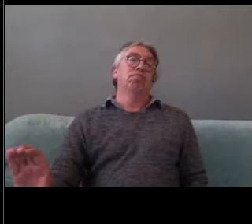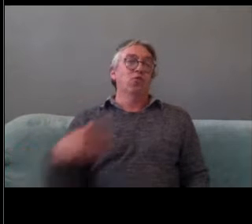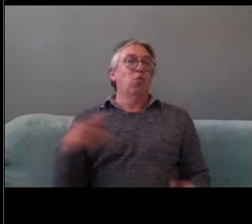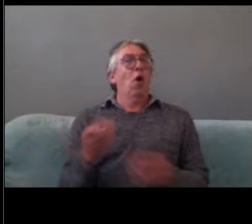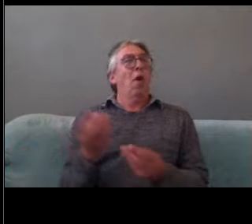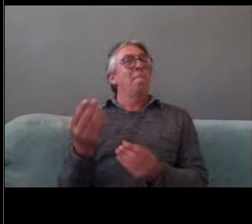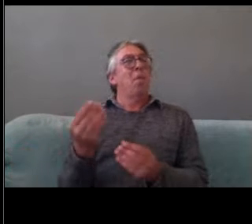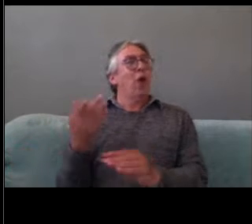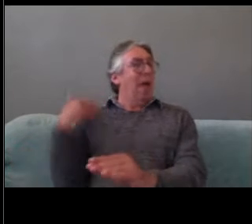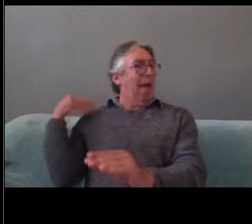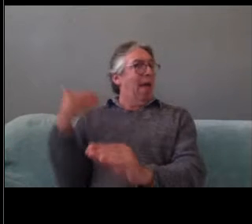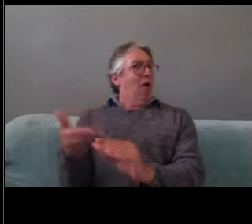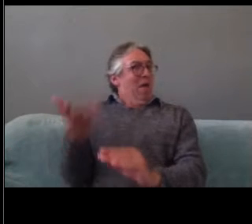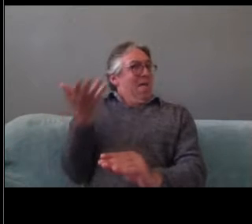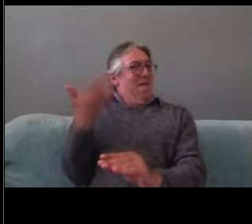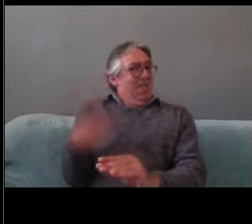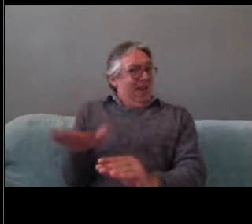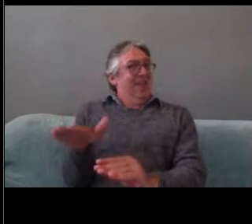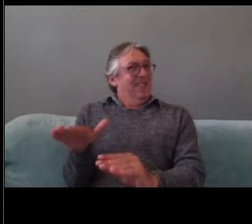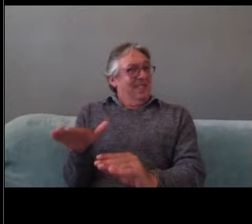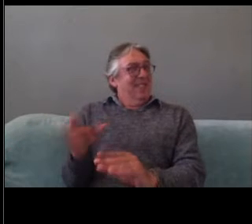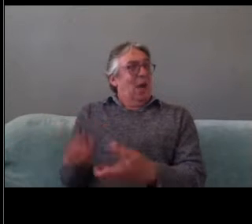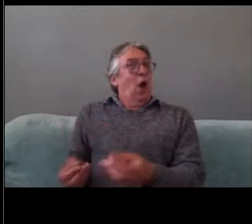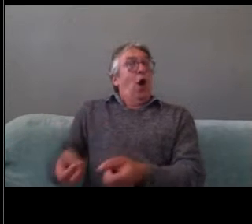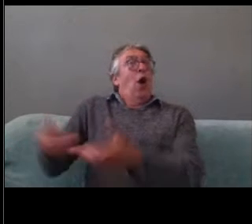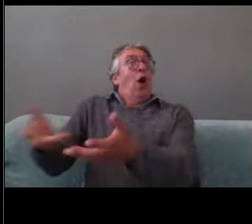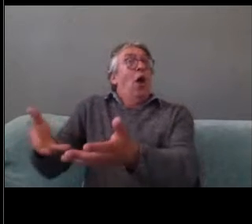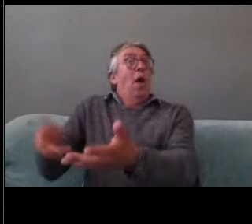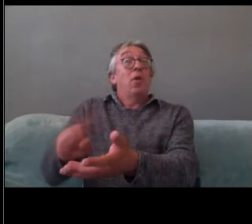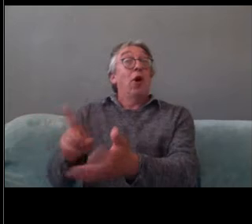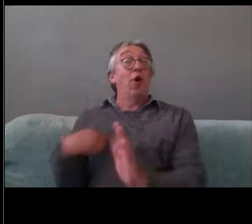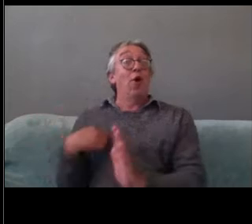even if the regulations came into force in April.